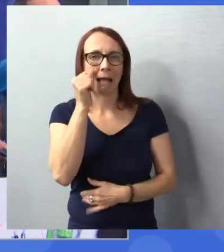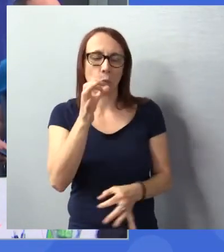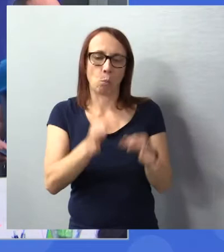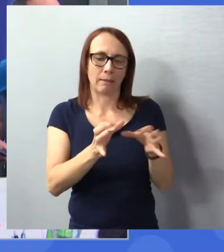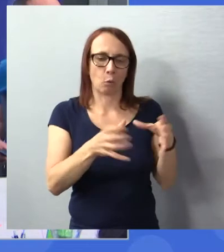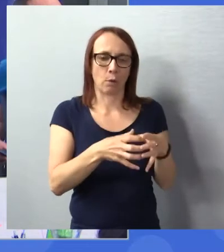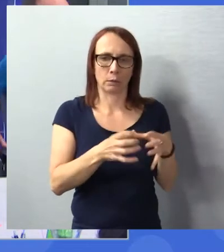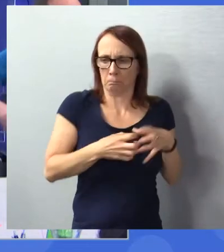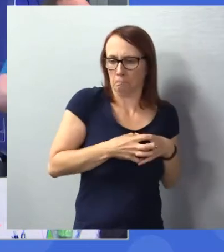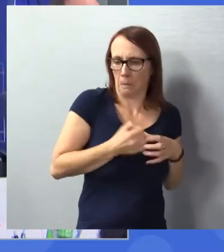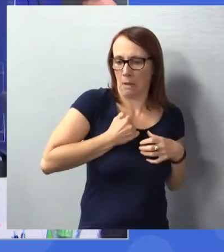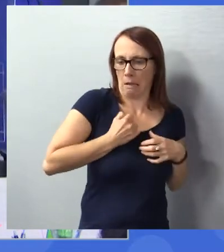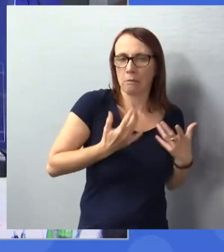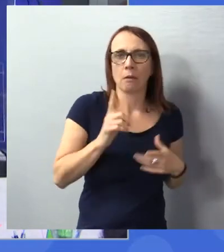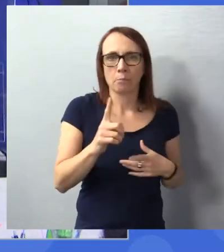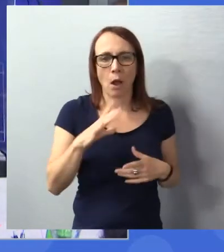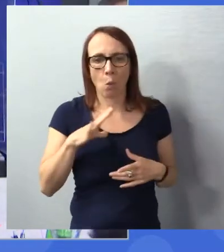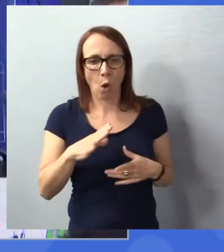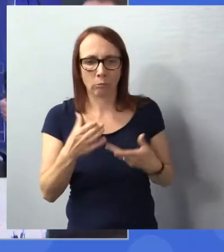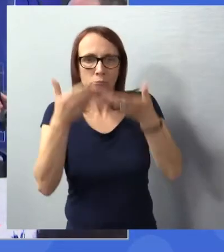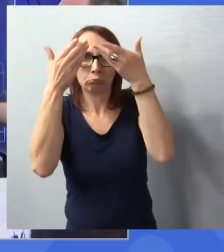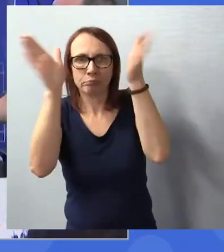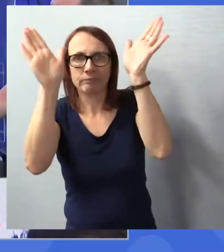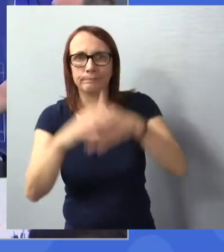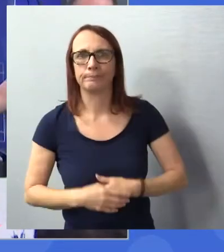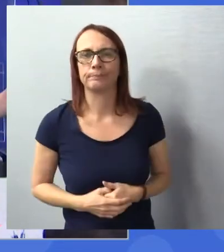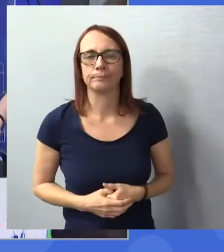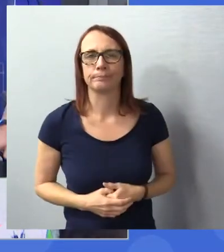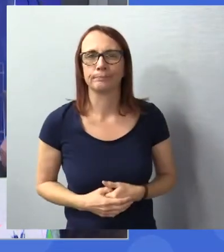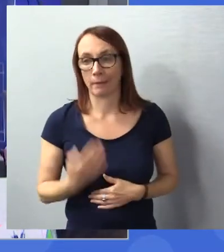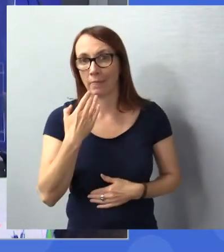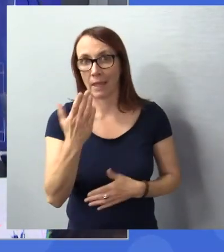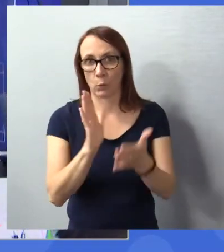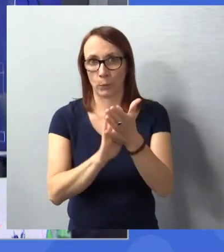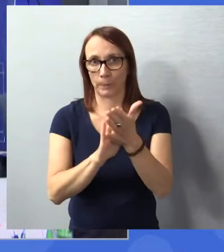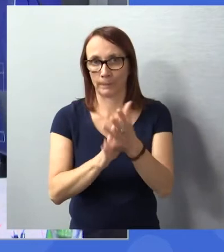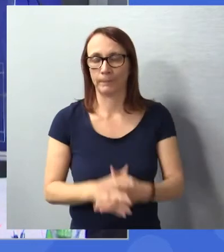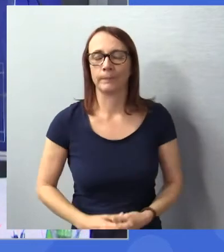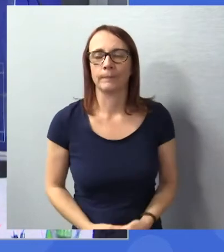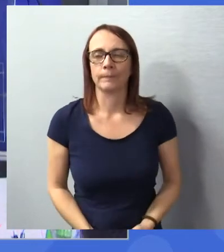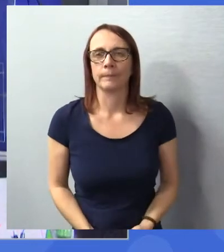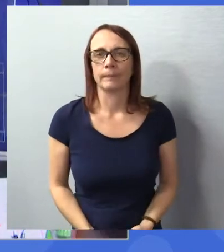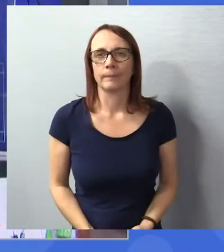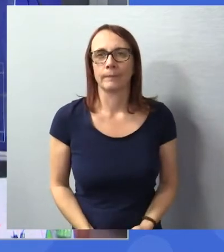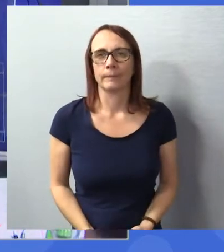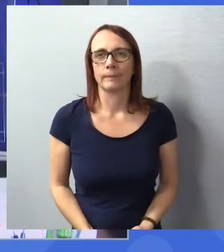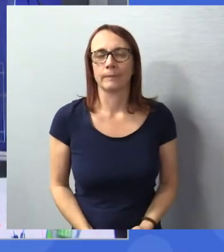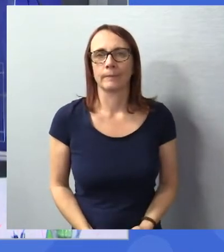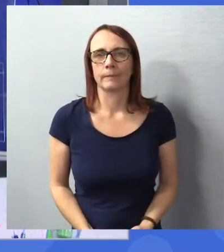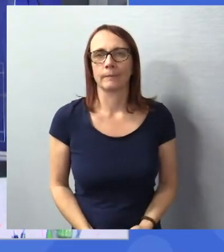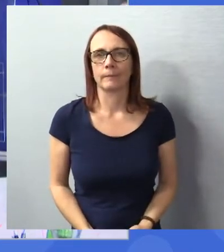together like